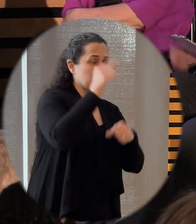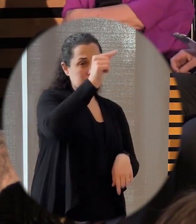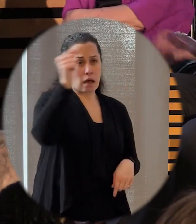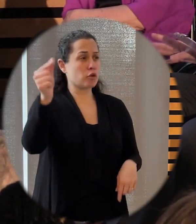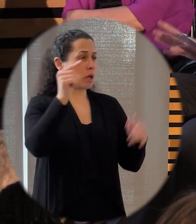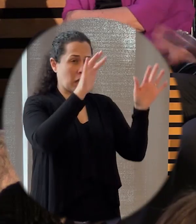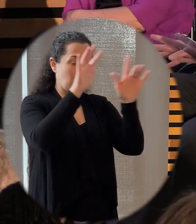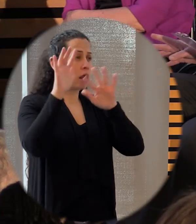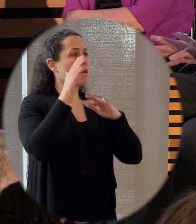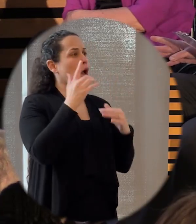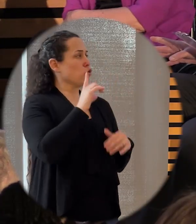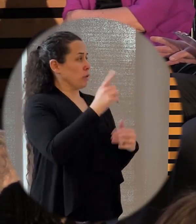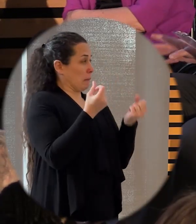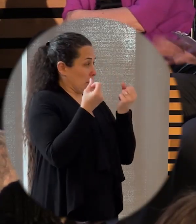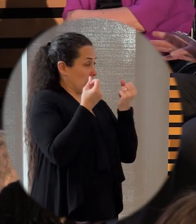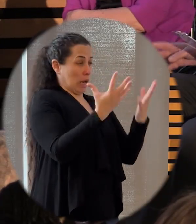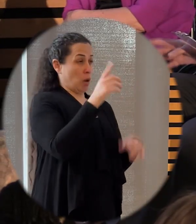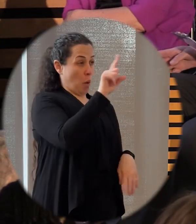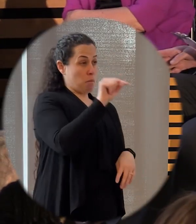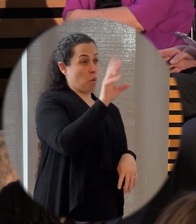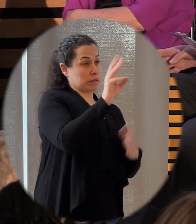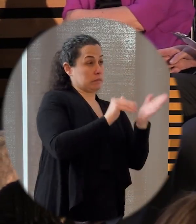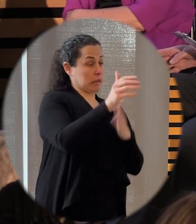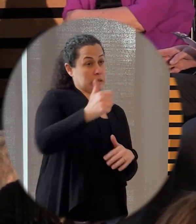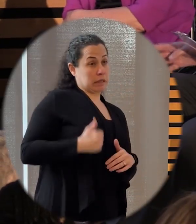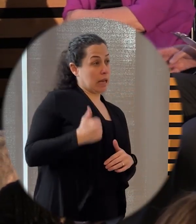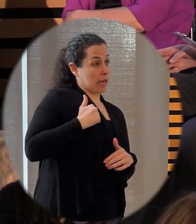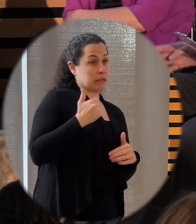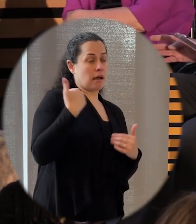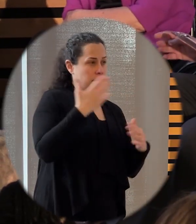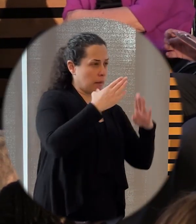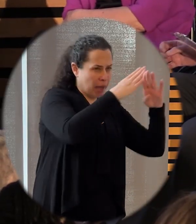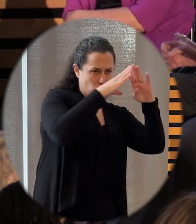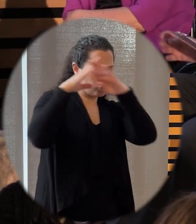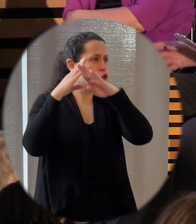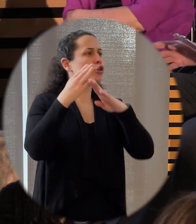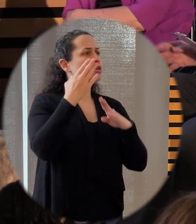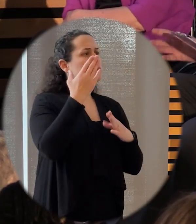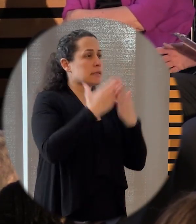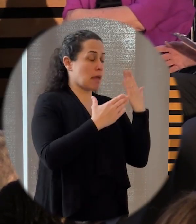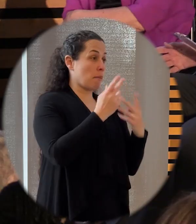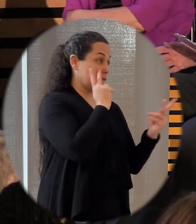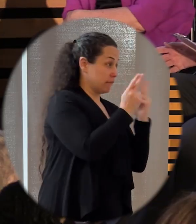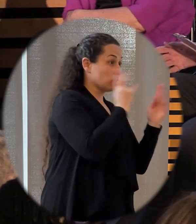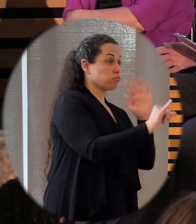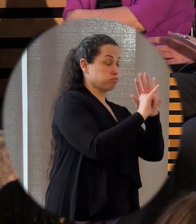1.6 million Canadians, day in and day out, live with barriers visible and invisible in